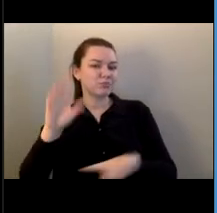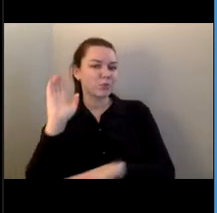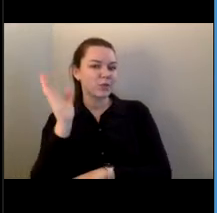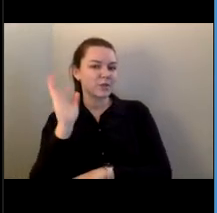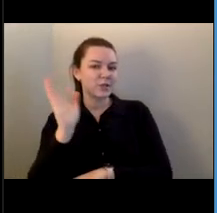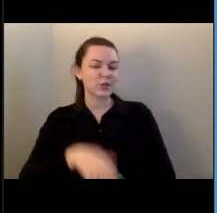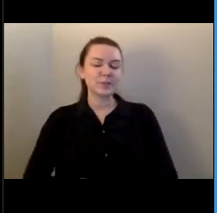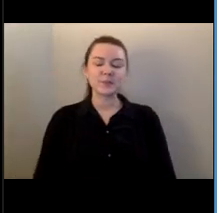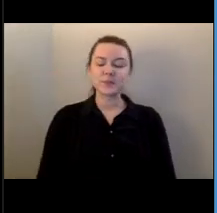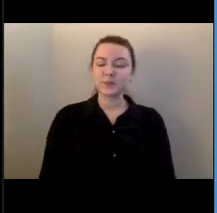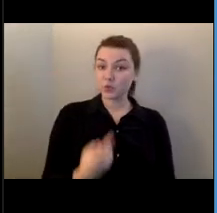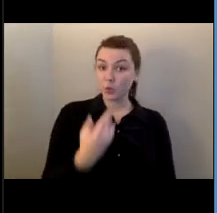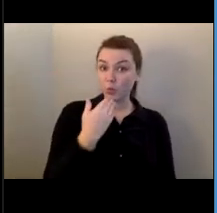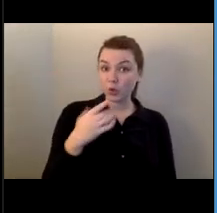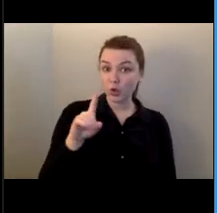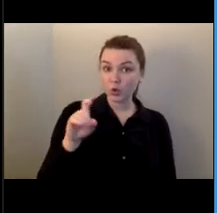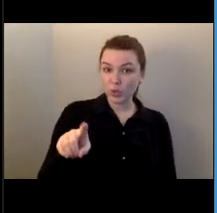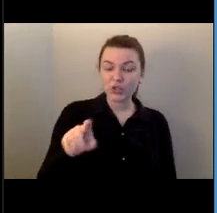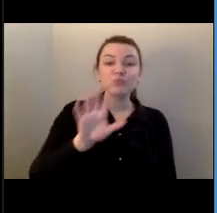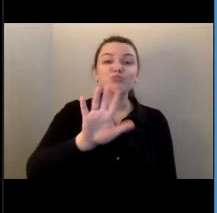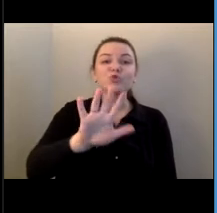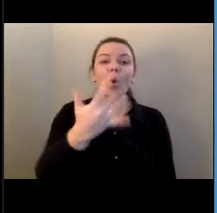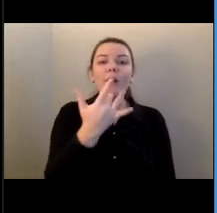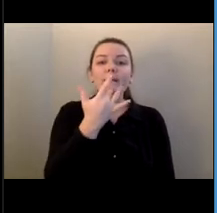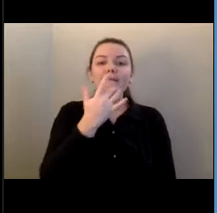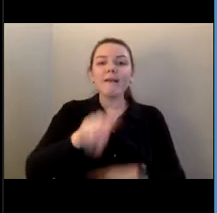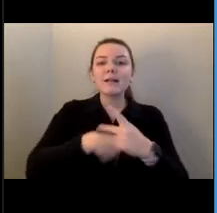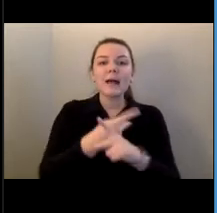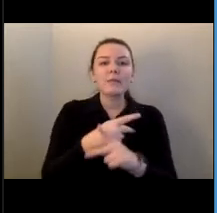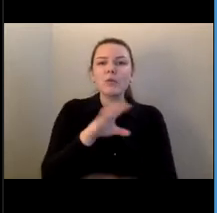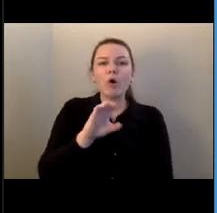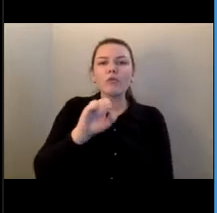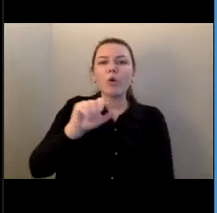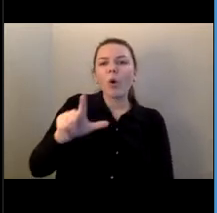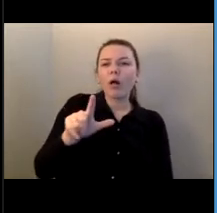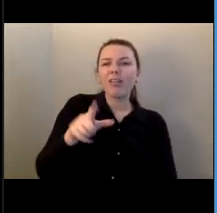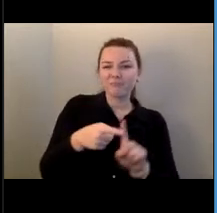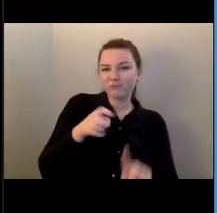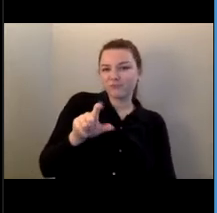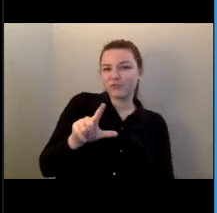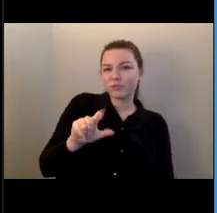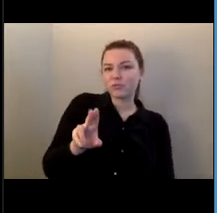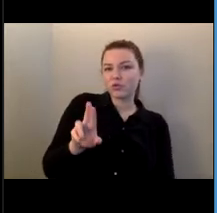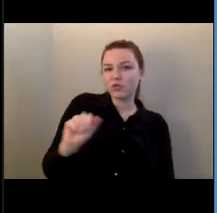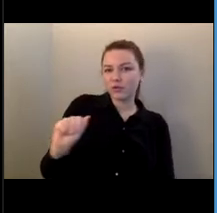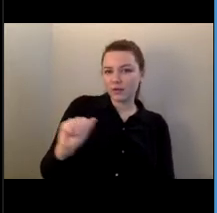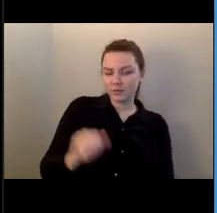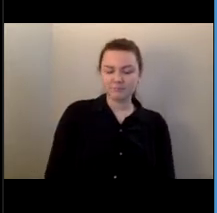"What is your favorite type of coral?" Laura asks. My favorite type of coral,